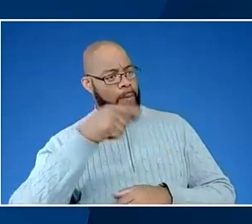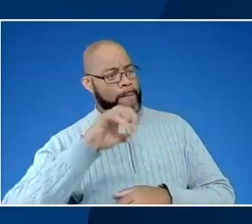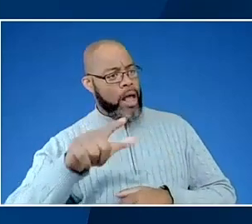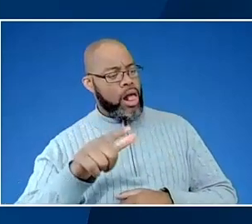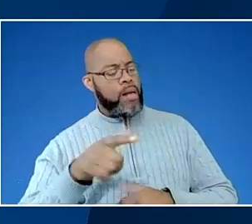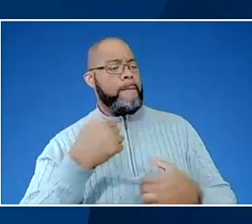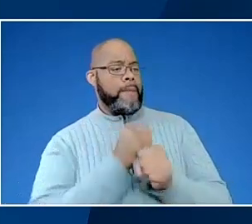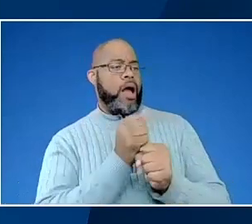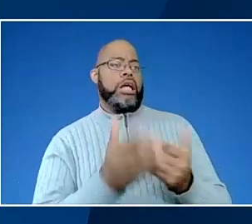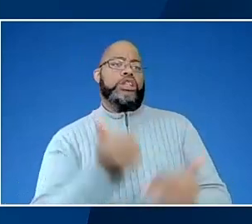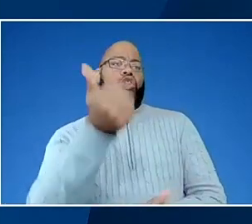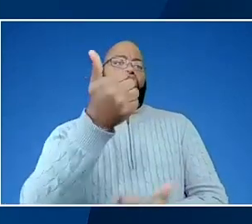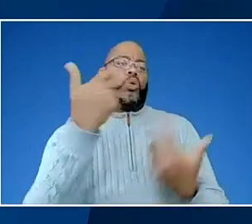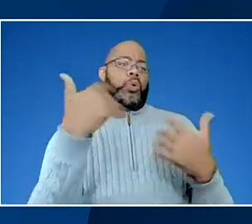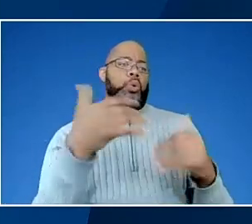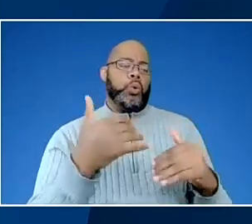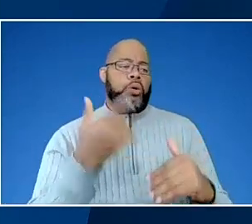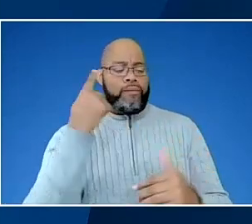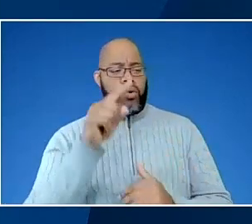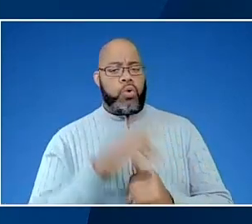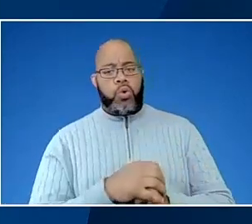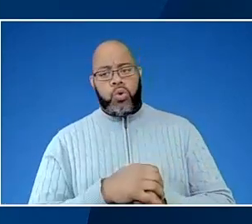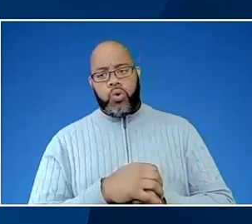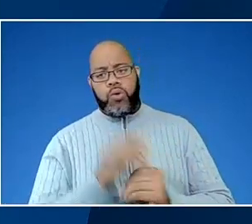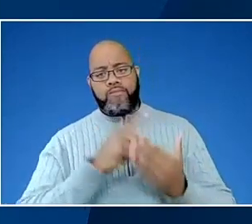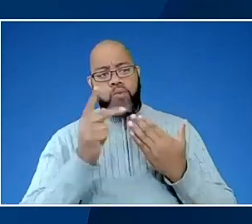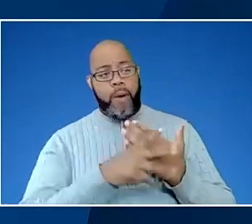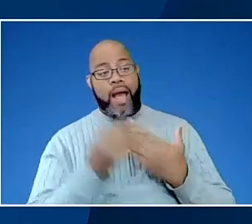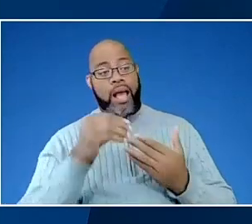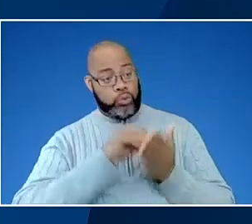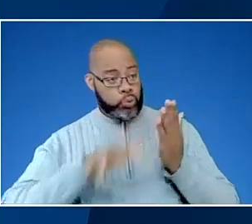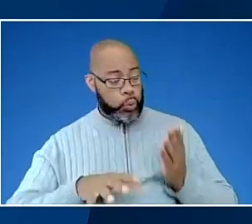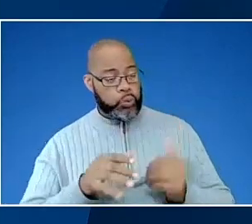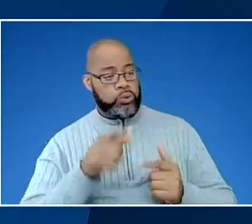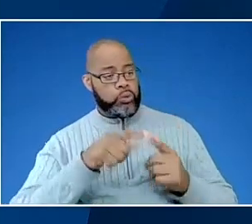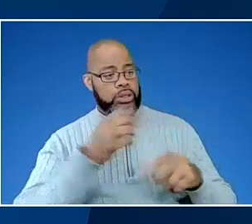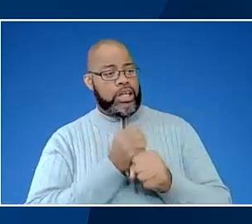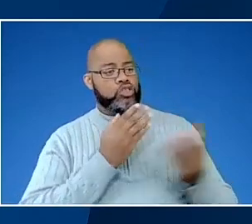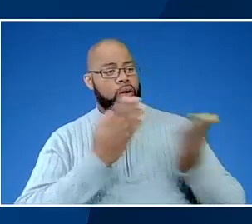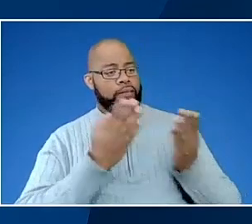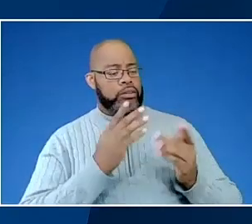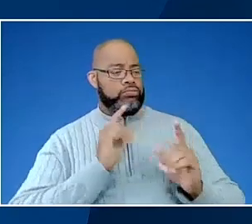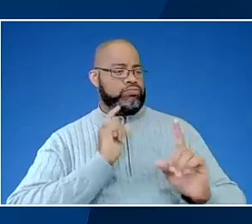easier for programs and for students to get services to them, I think is kind of what.